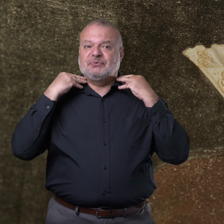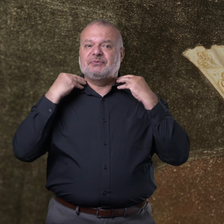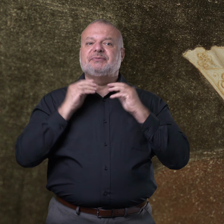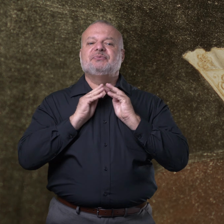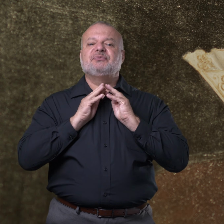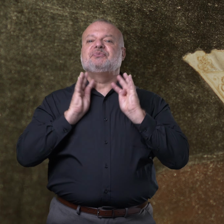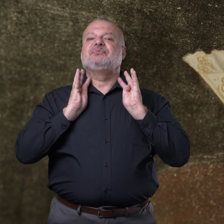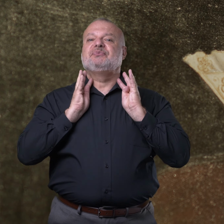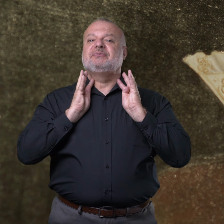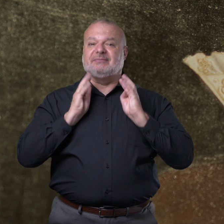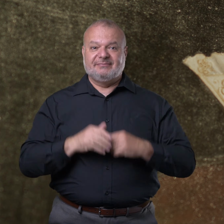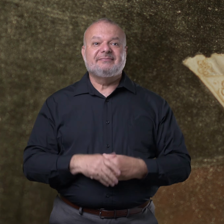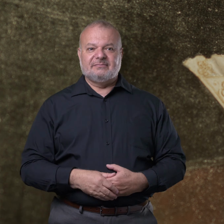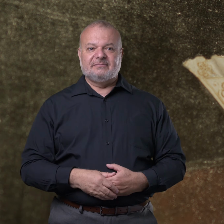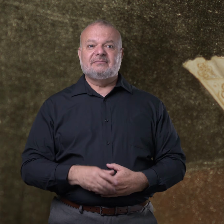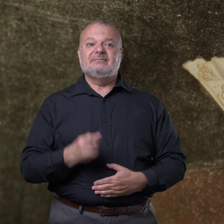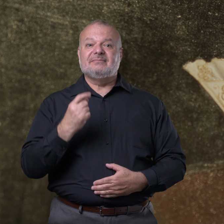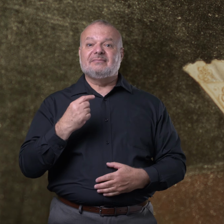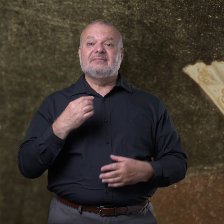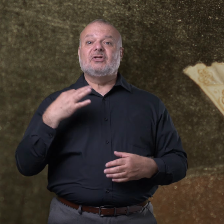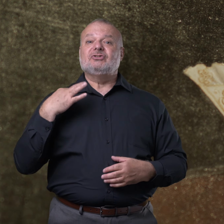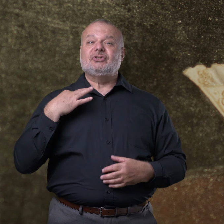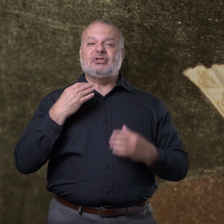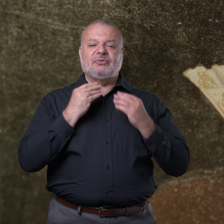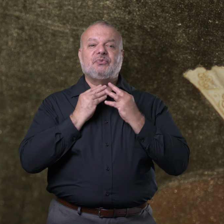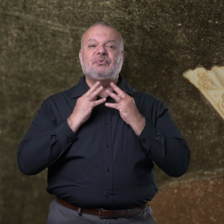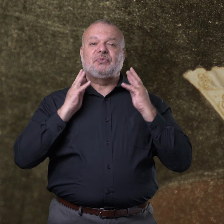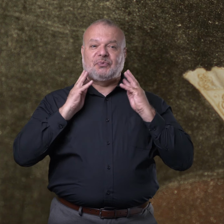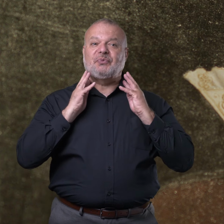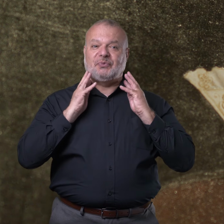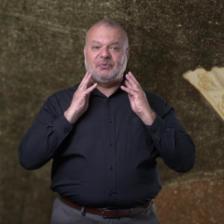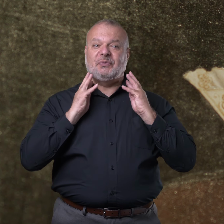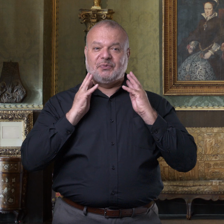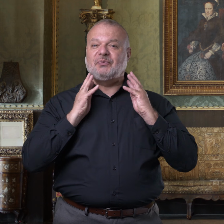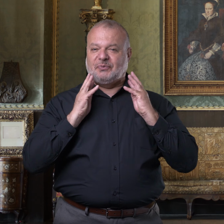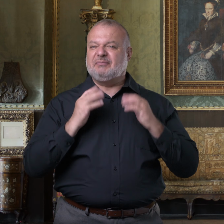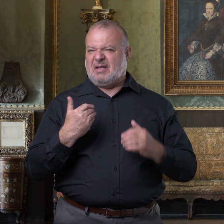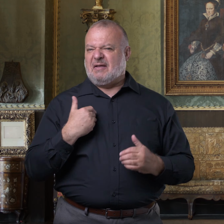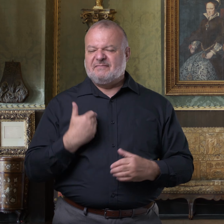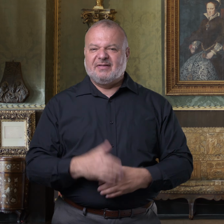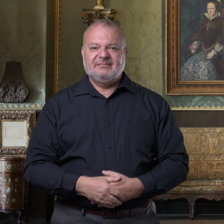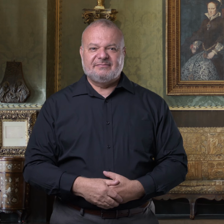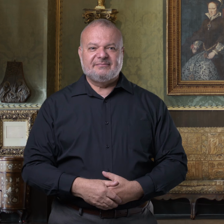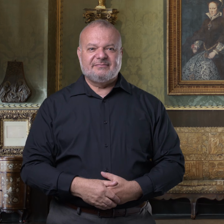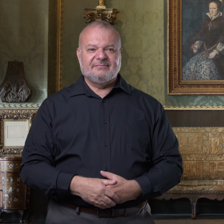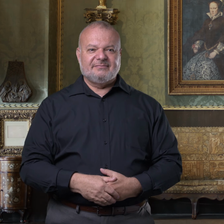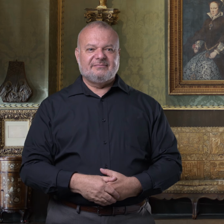flares out to frame Mary's face and to complement the ruffles of the high neck of her white